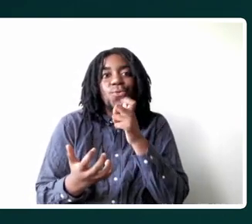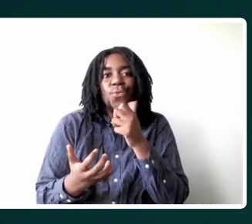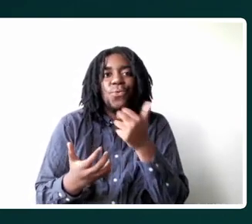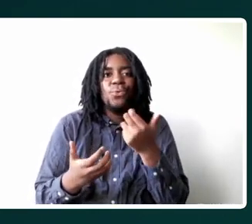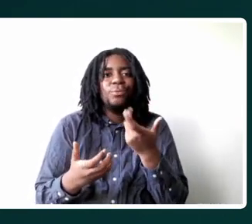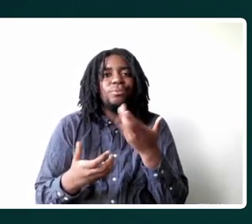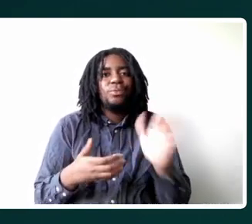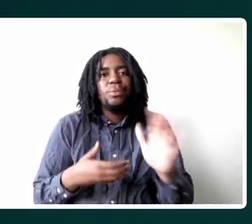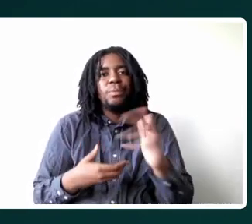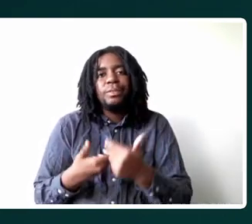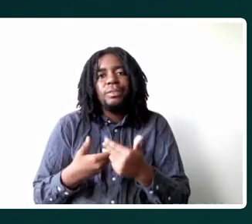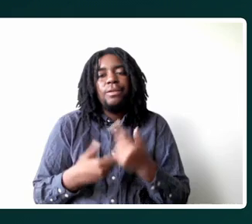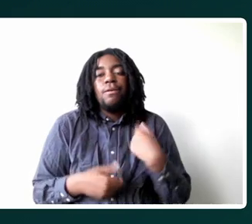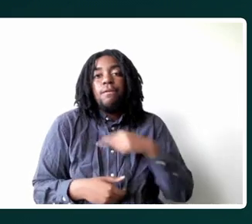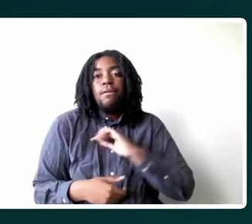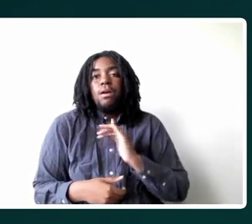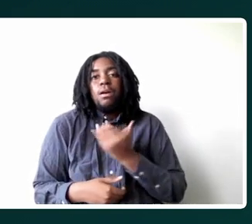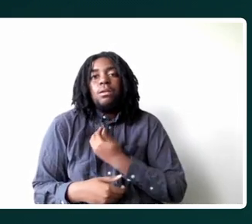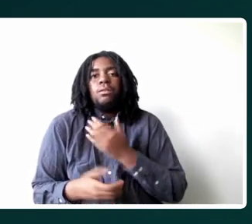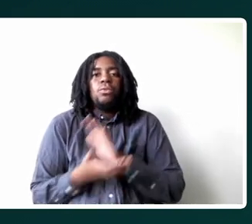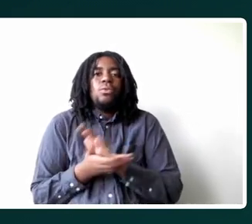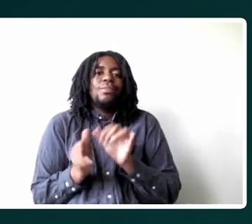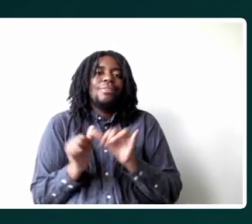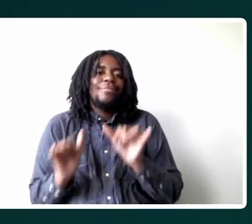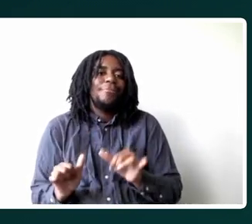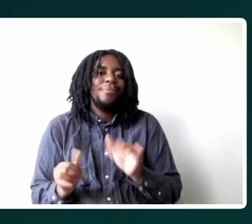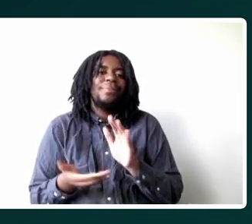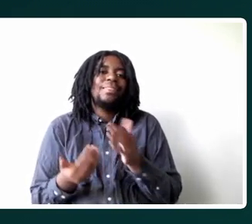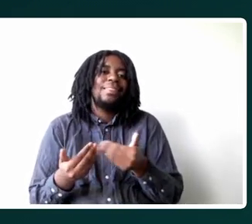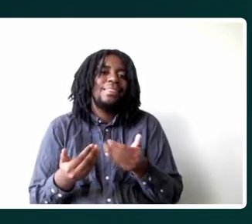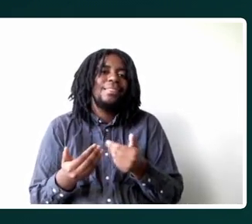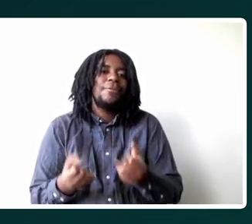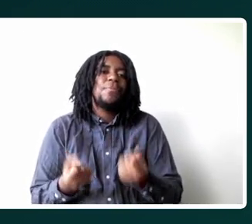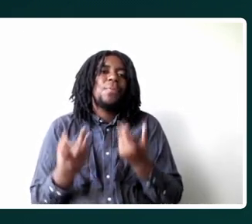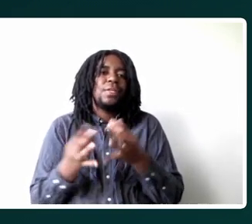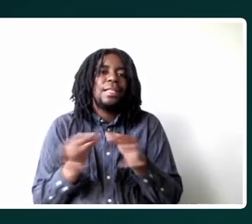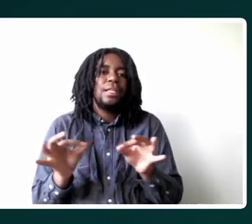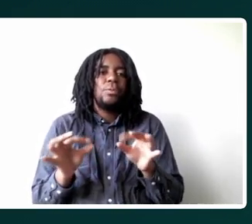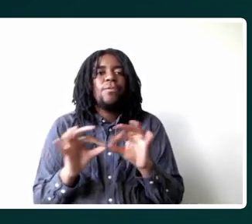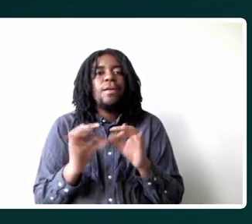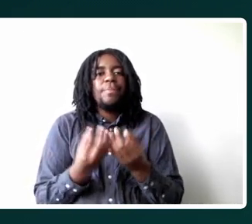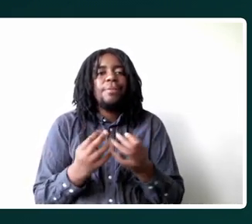system, it was easy. It was our multilingual families with children in the school system.